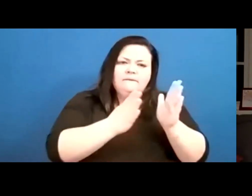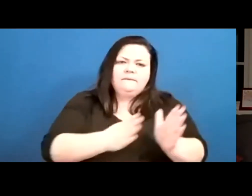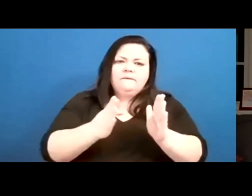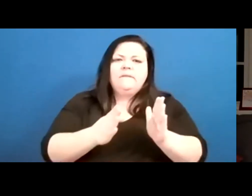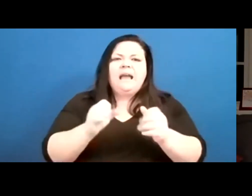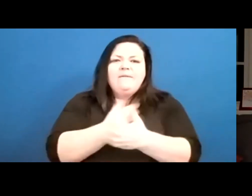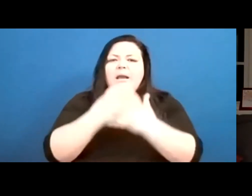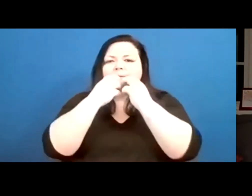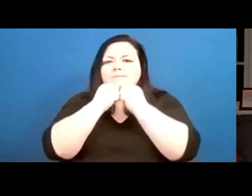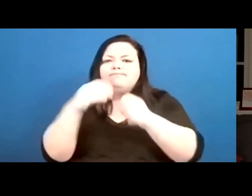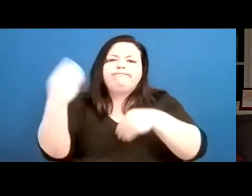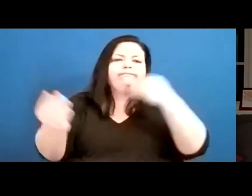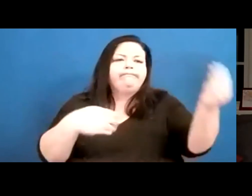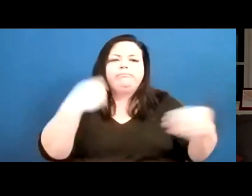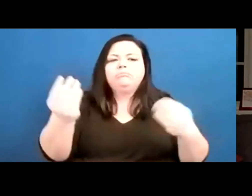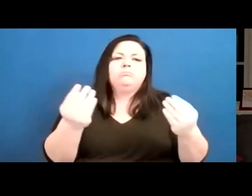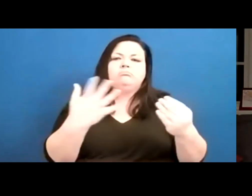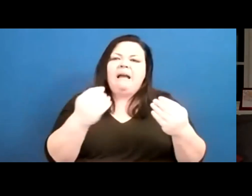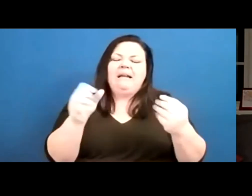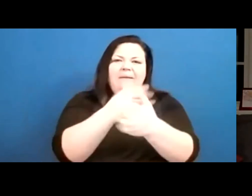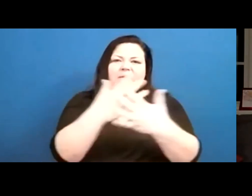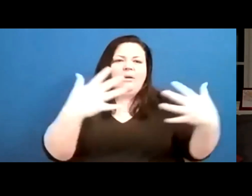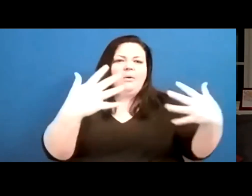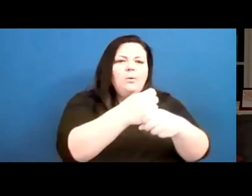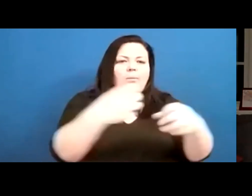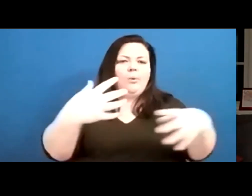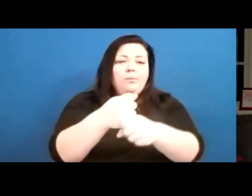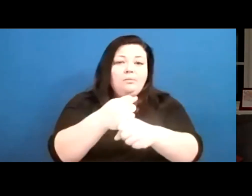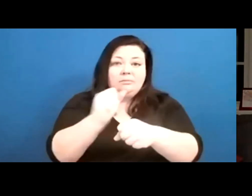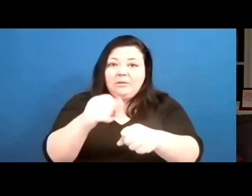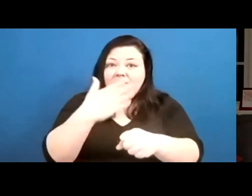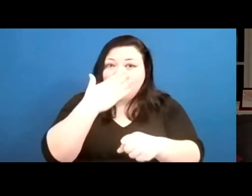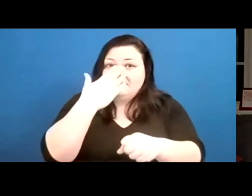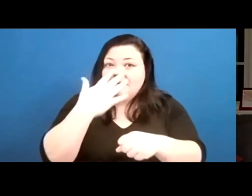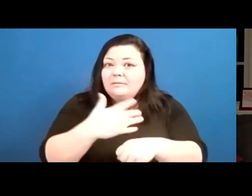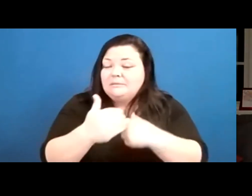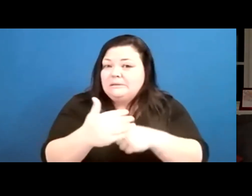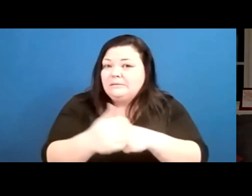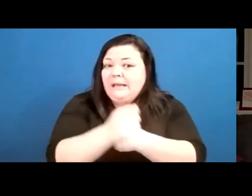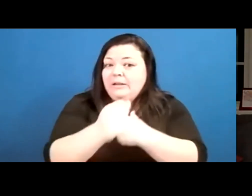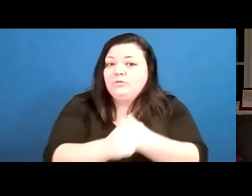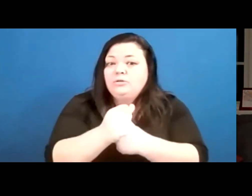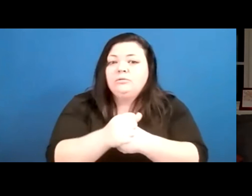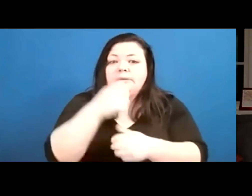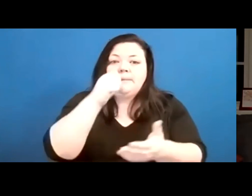and tying up loose ends. can you smell the danger? same mail being delivered over and over,